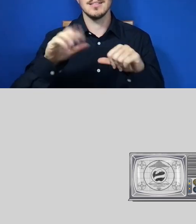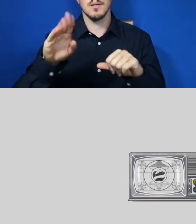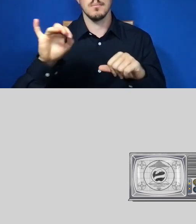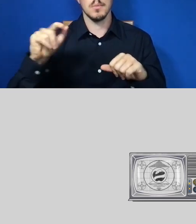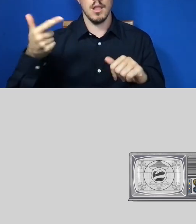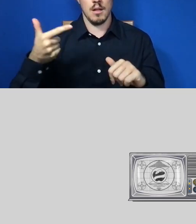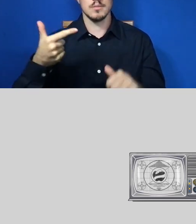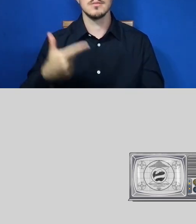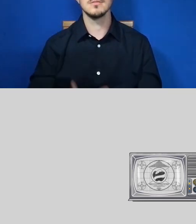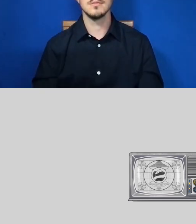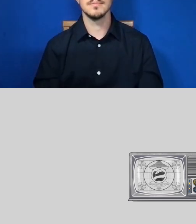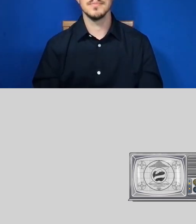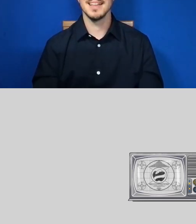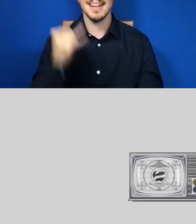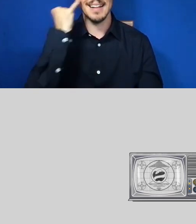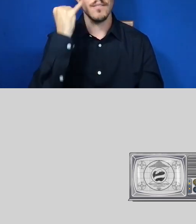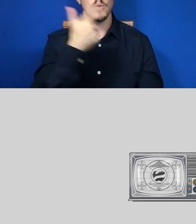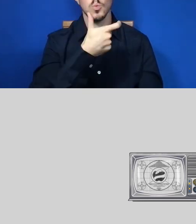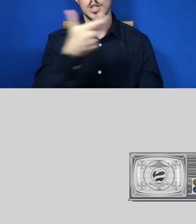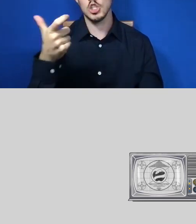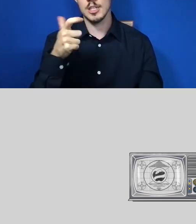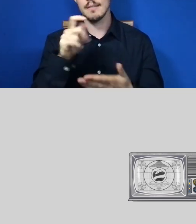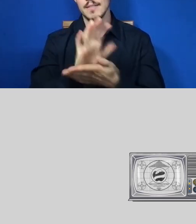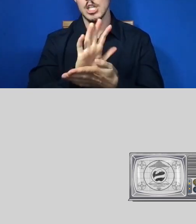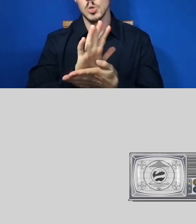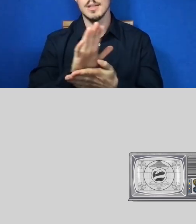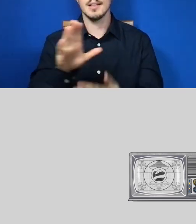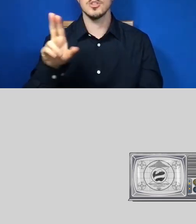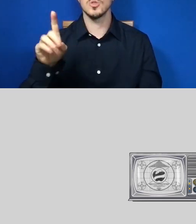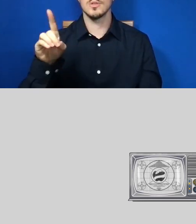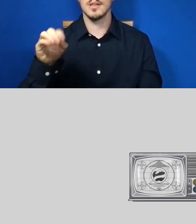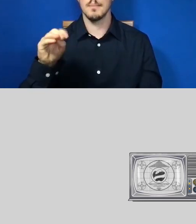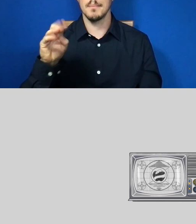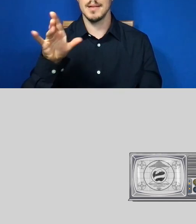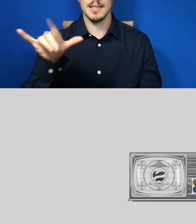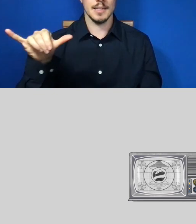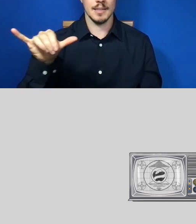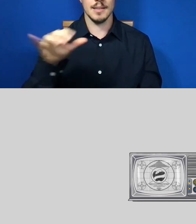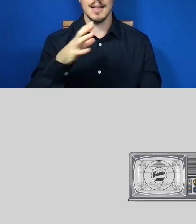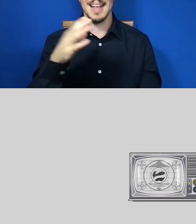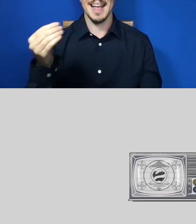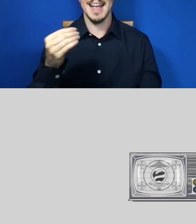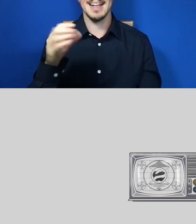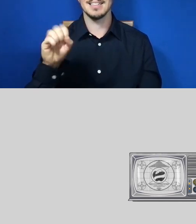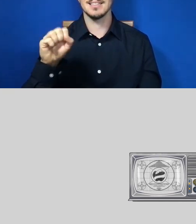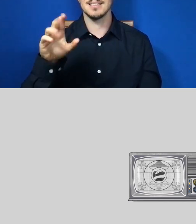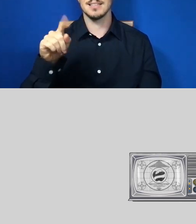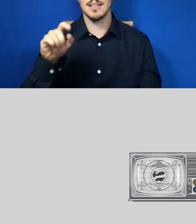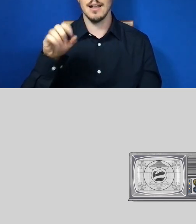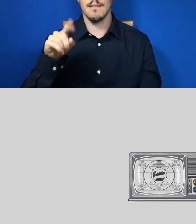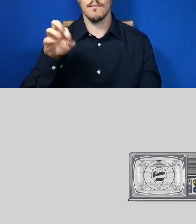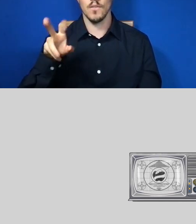And also for those who are watching video courses, there's Udemy courses and Stanford online